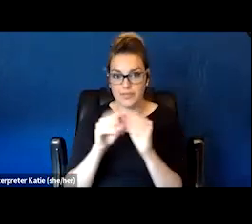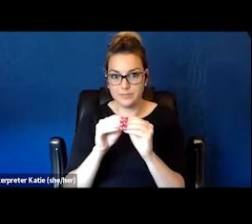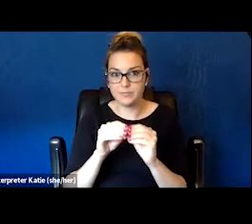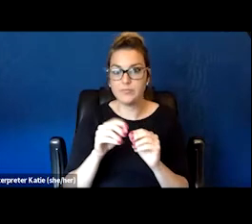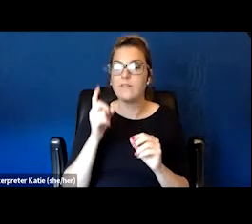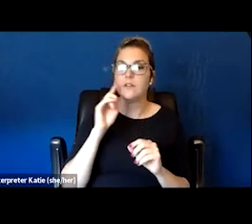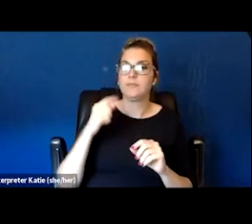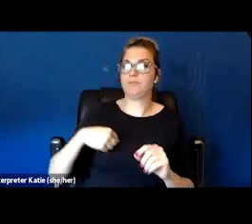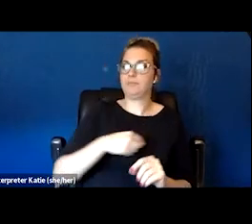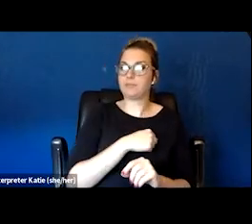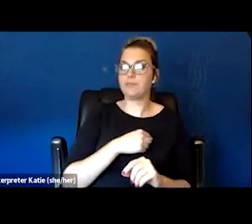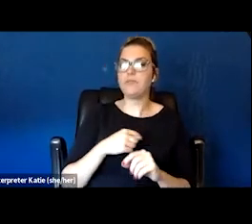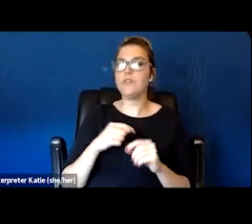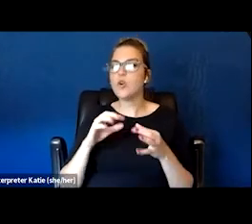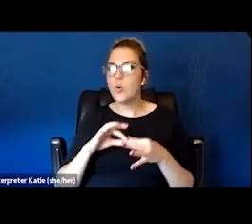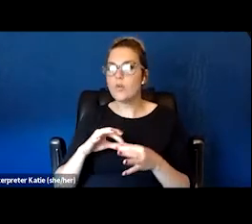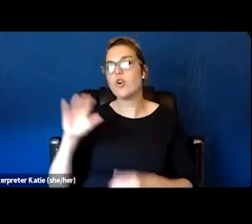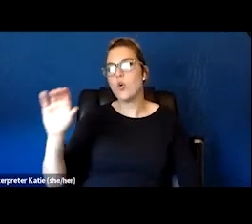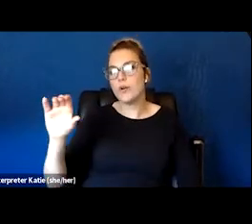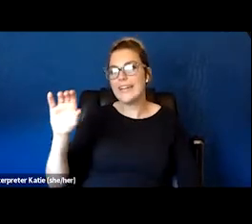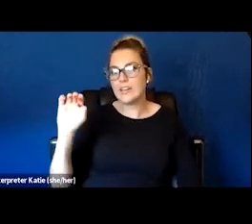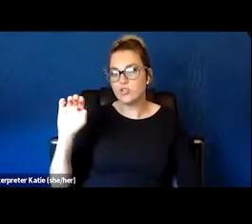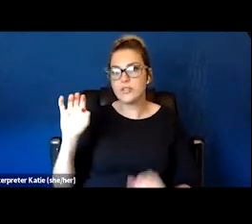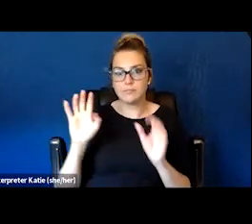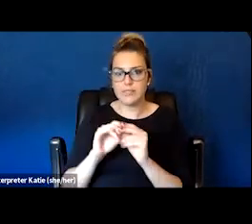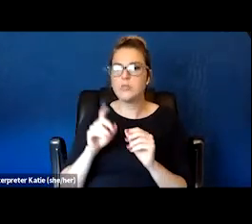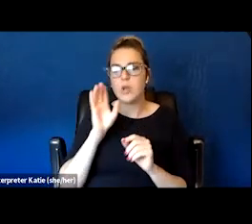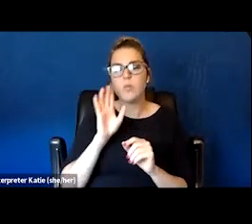we have housing placement meetings when we have units that become available